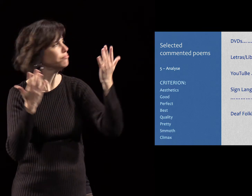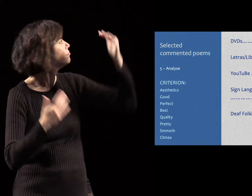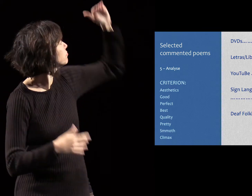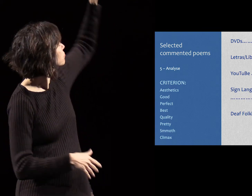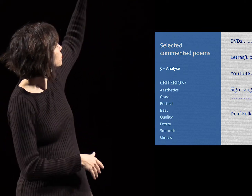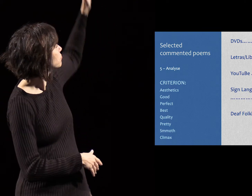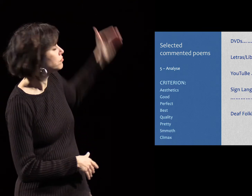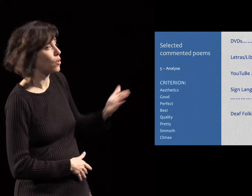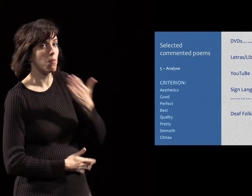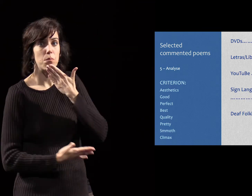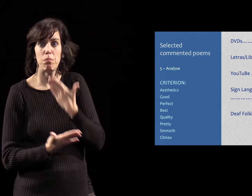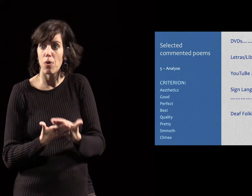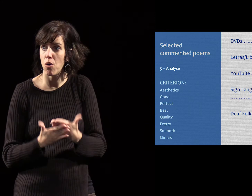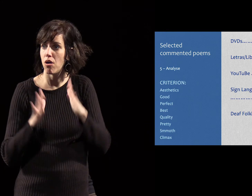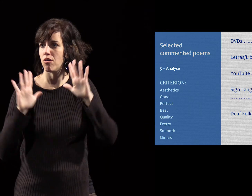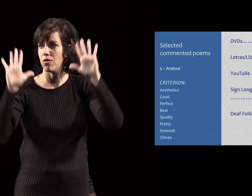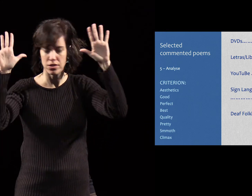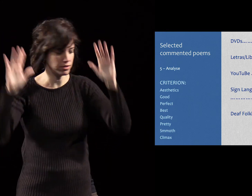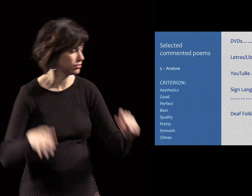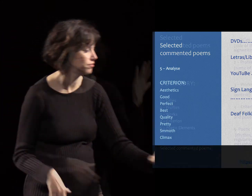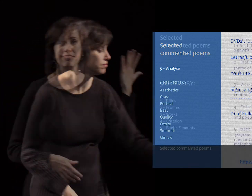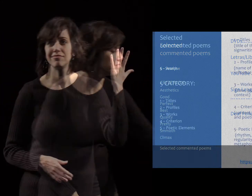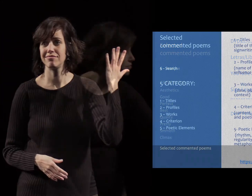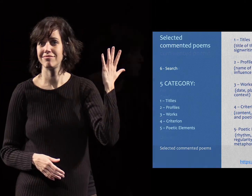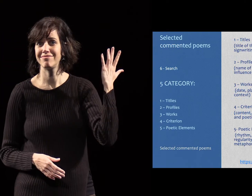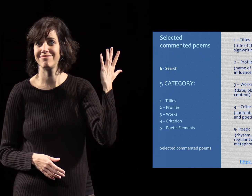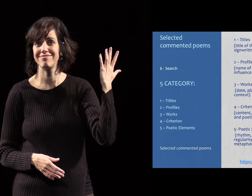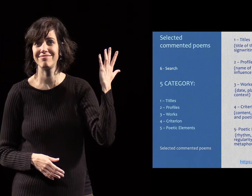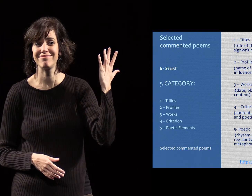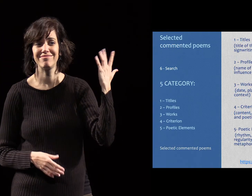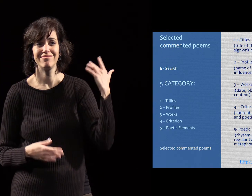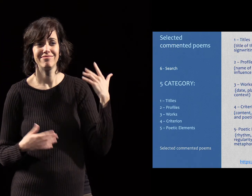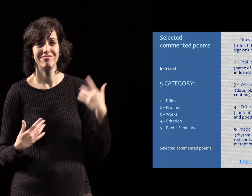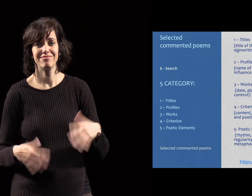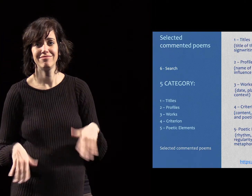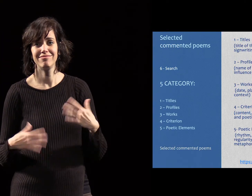whether it be smooth, polished, professional, et cetera.